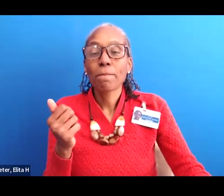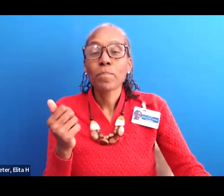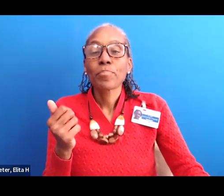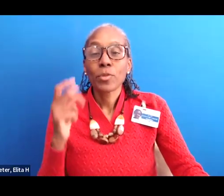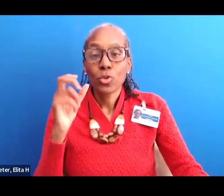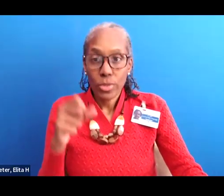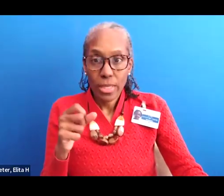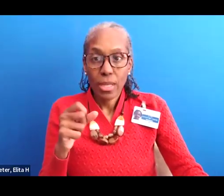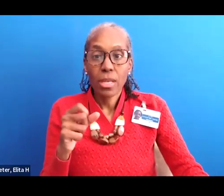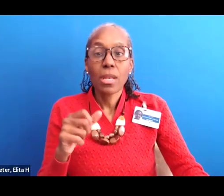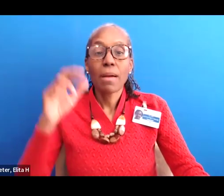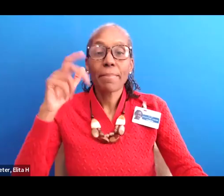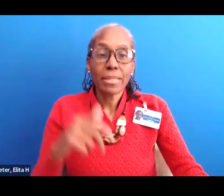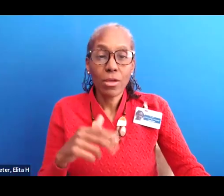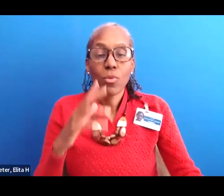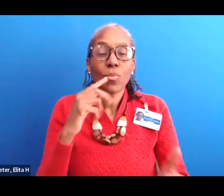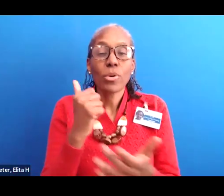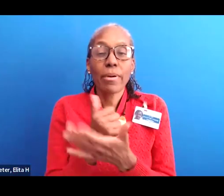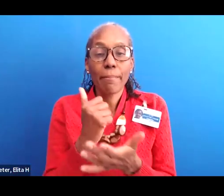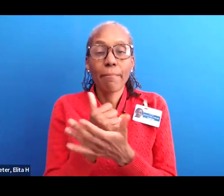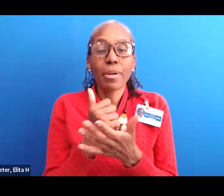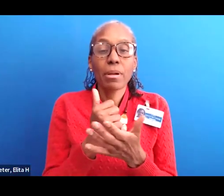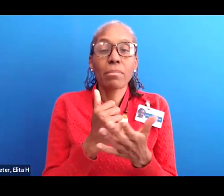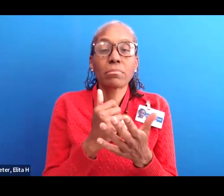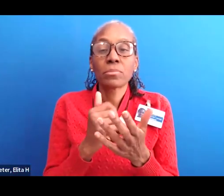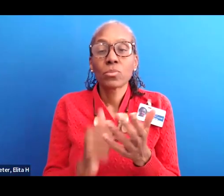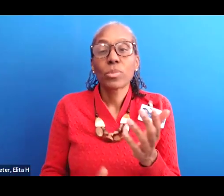that and that will help with the going up and down.